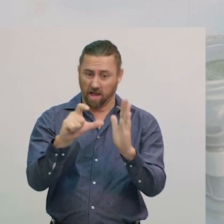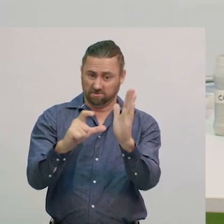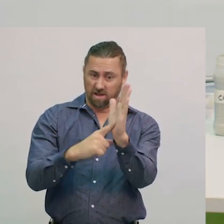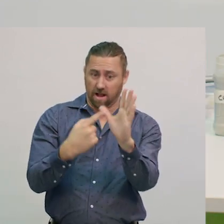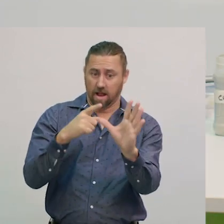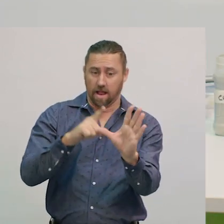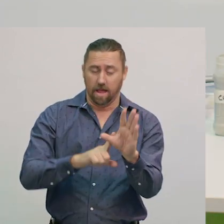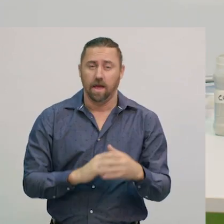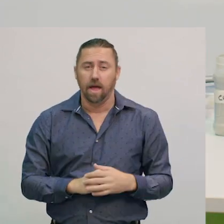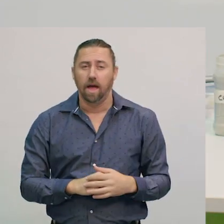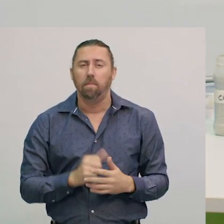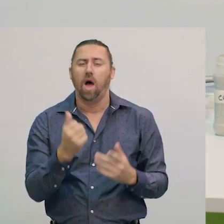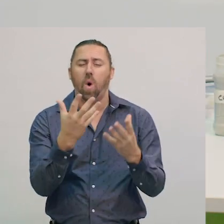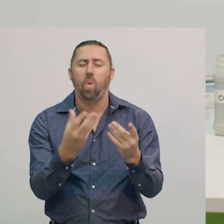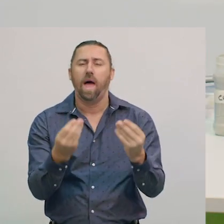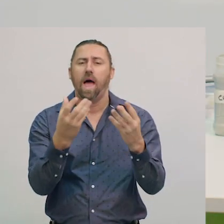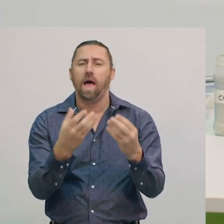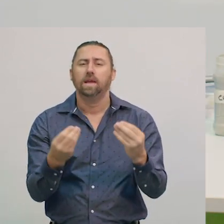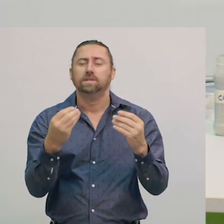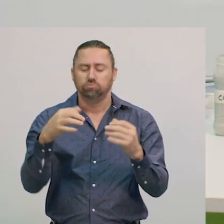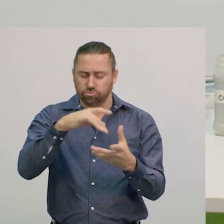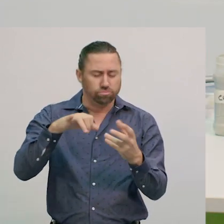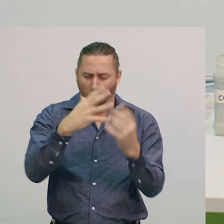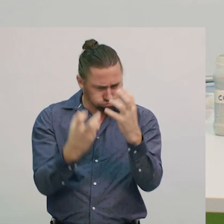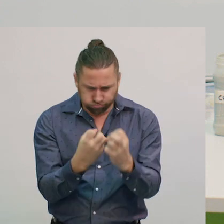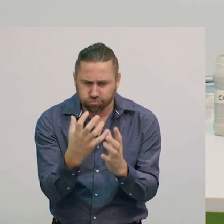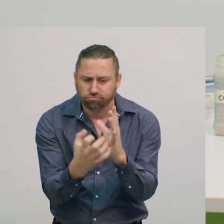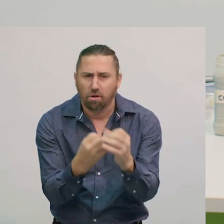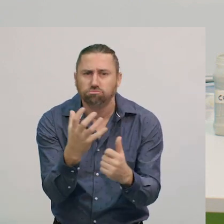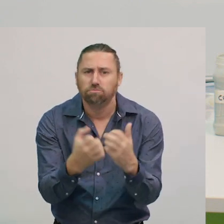But if it ever gets wet again, it turns back into squishy clay.